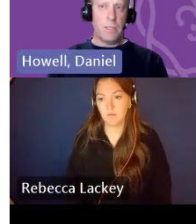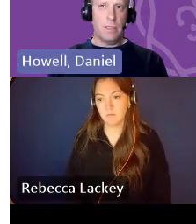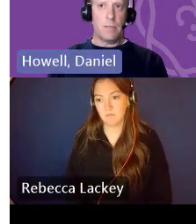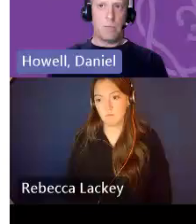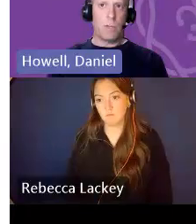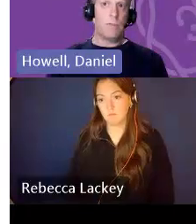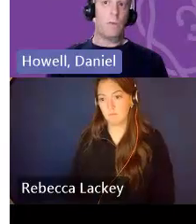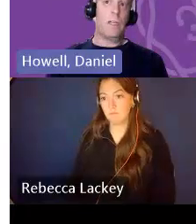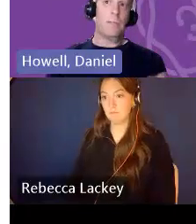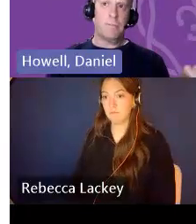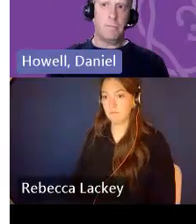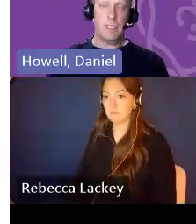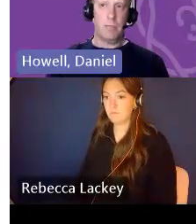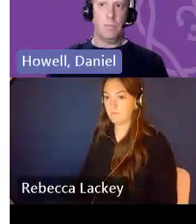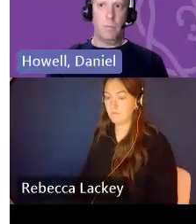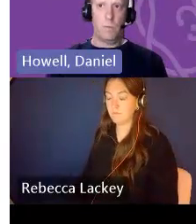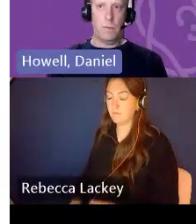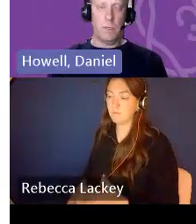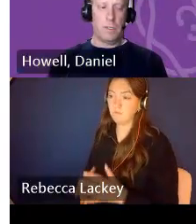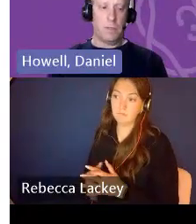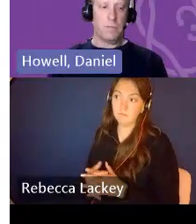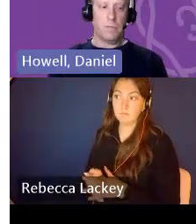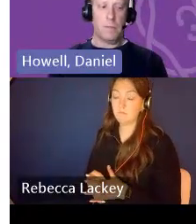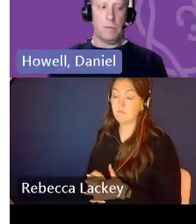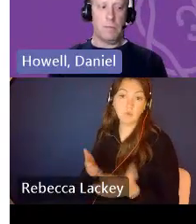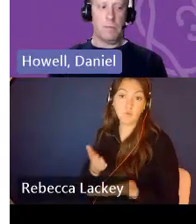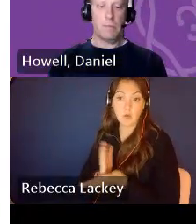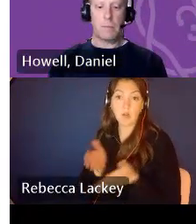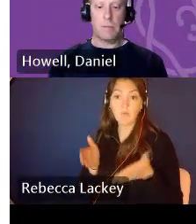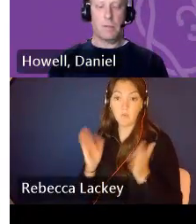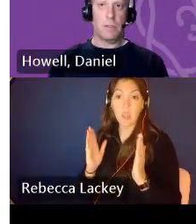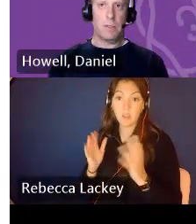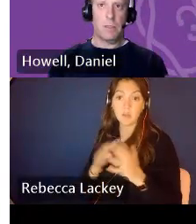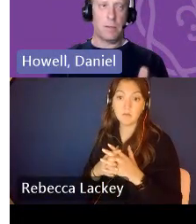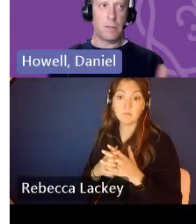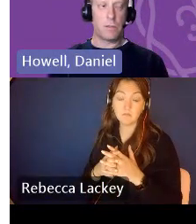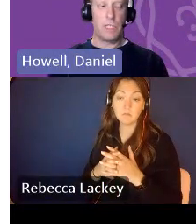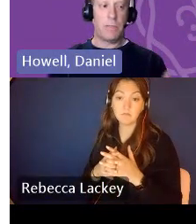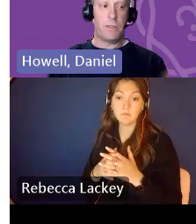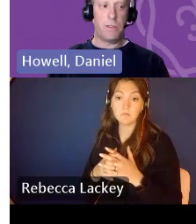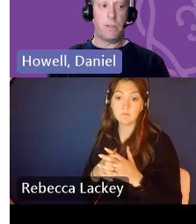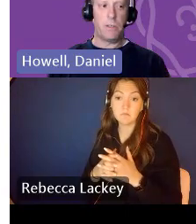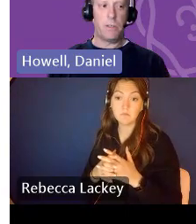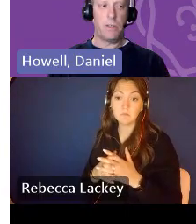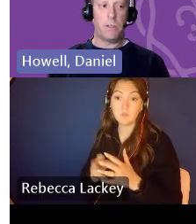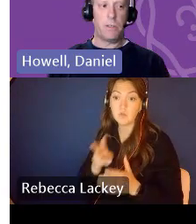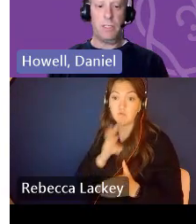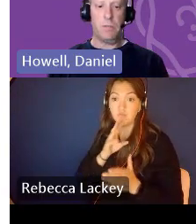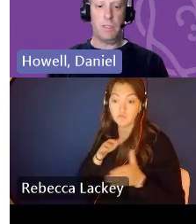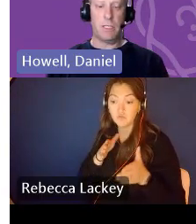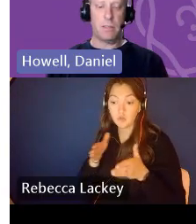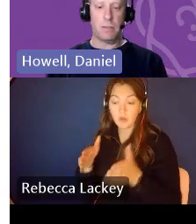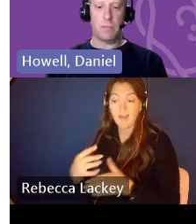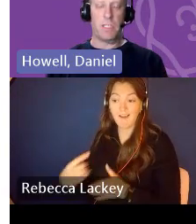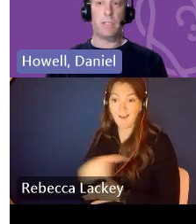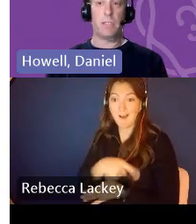would be the right of way and off the the stream. If you're either up or downstream, that's somebody